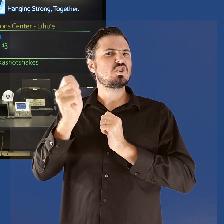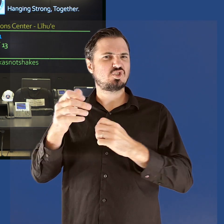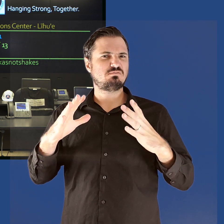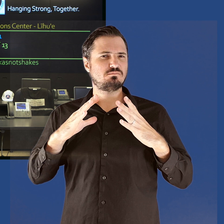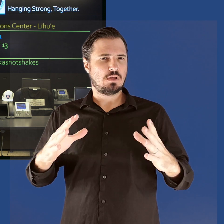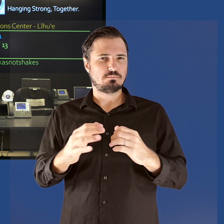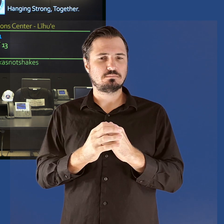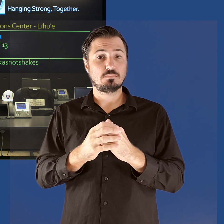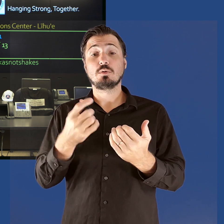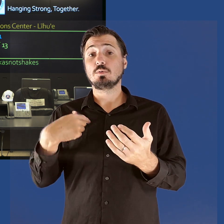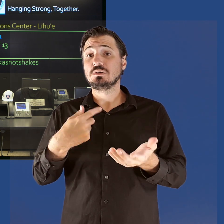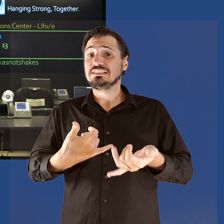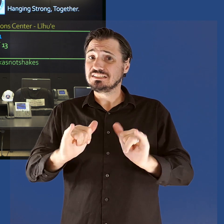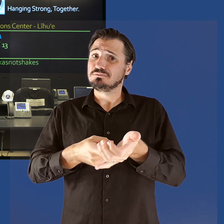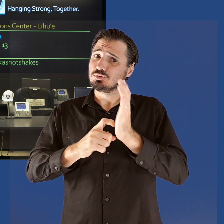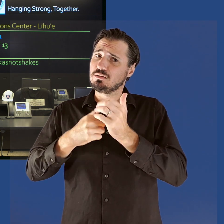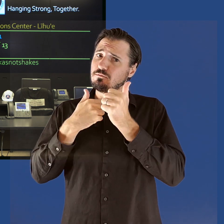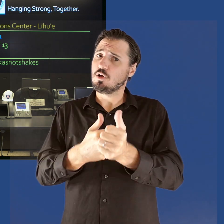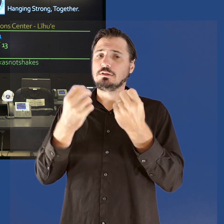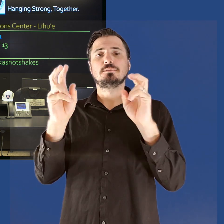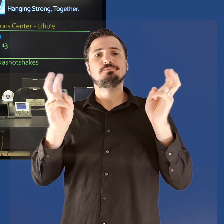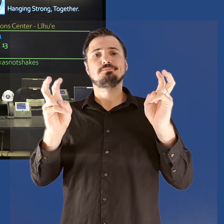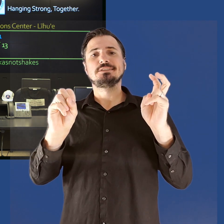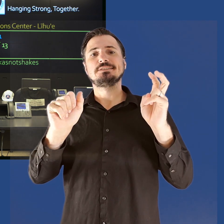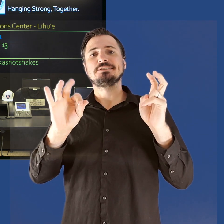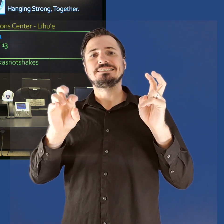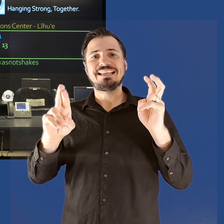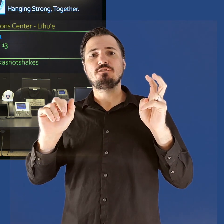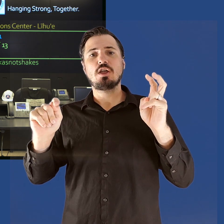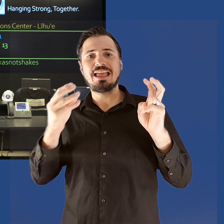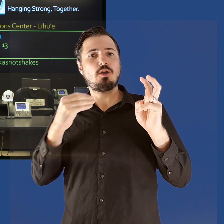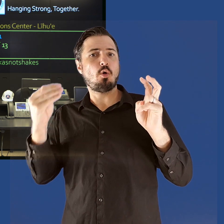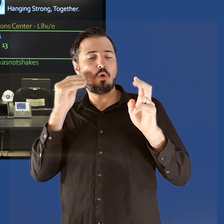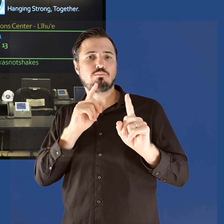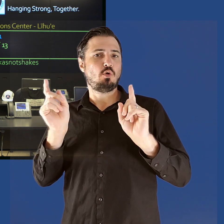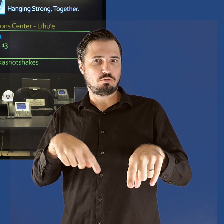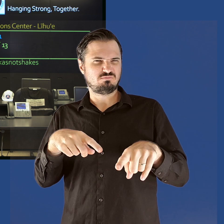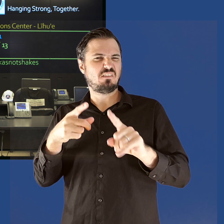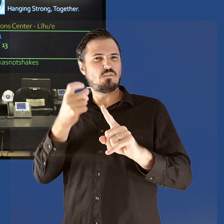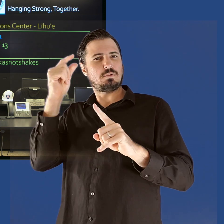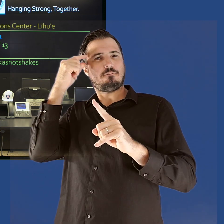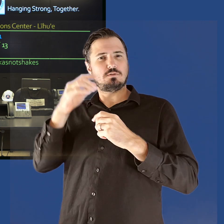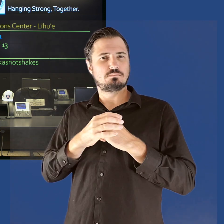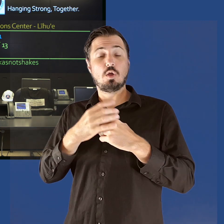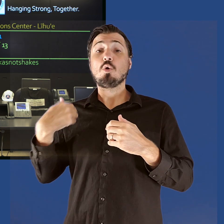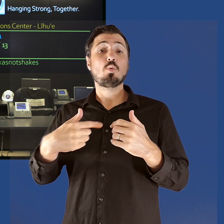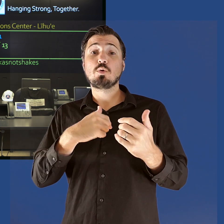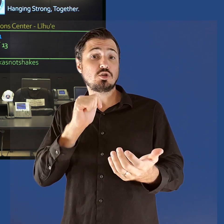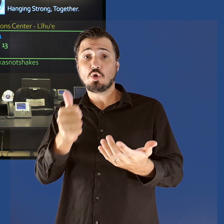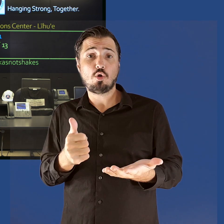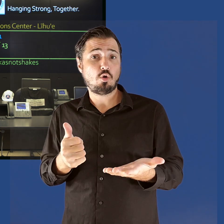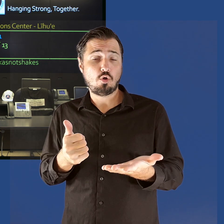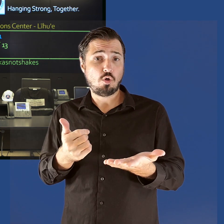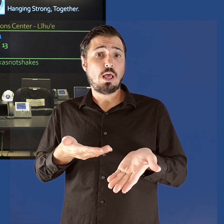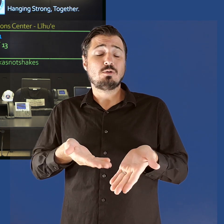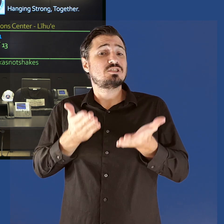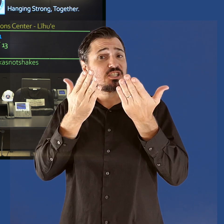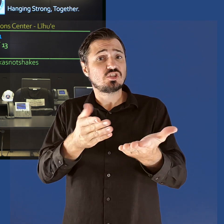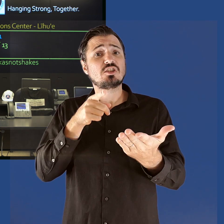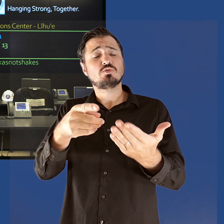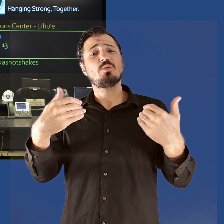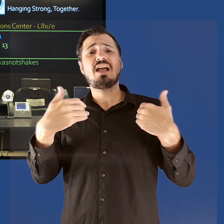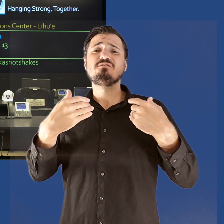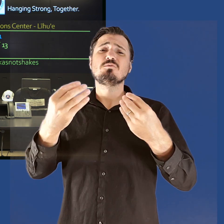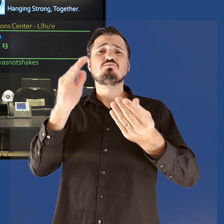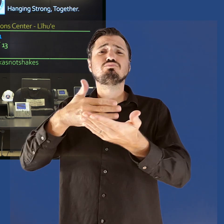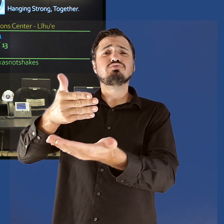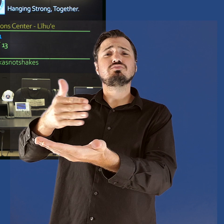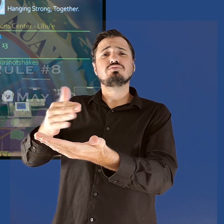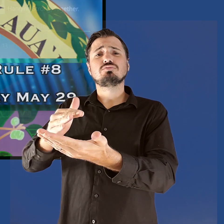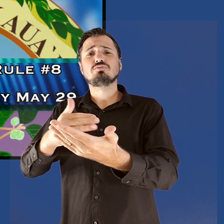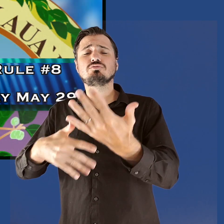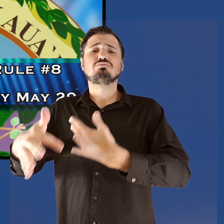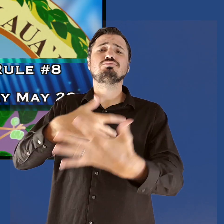Further, we would discourage potlucks and BBQ’s, as these activities lend itself to large group gatherings, and sharing food with people we don’t live with will increase exposure.